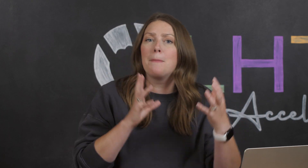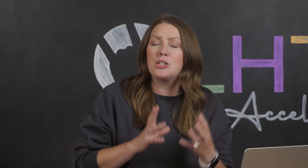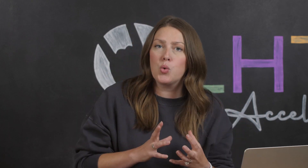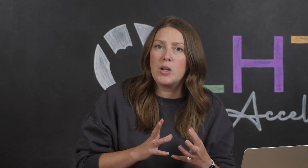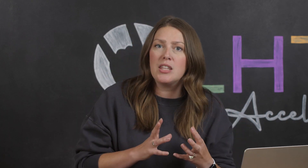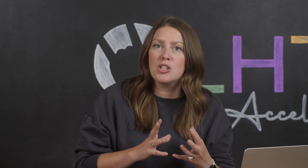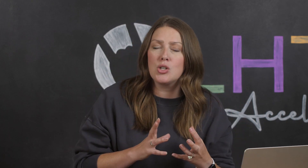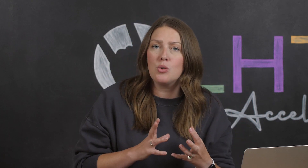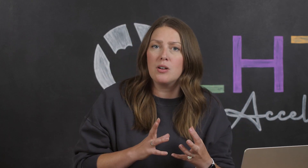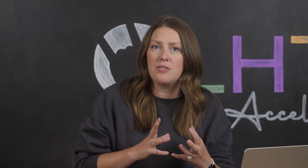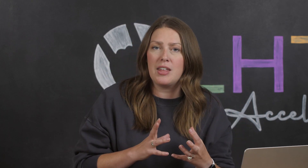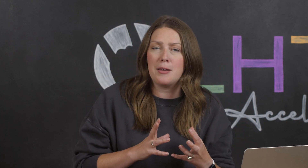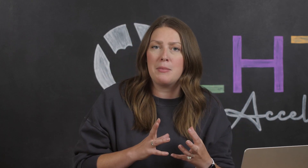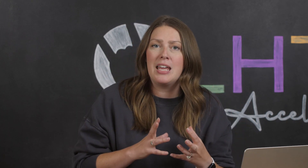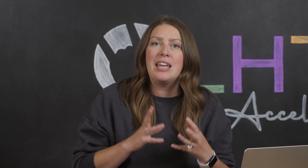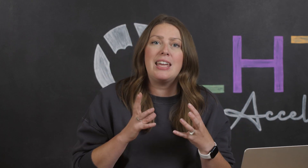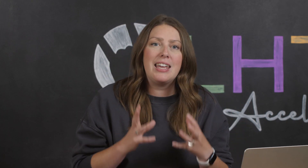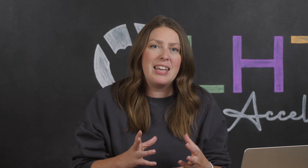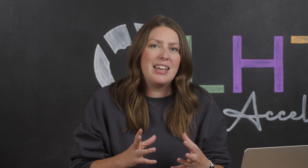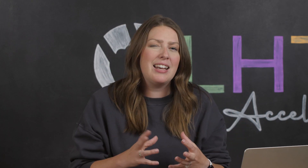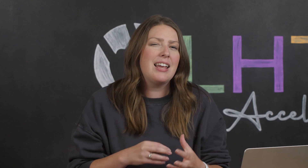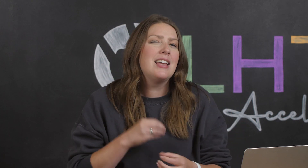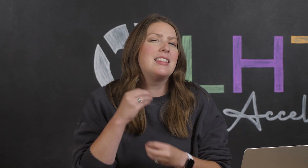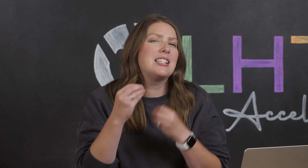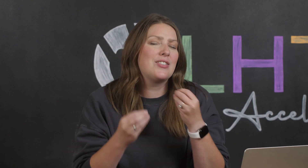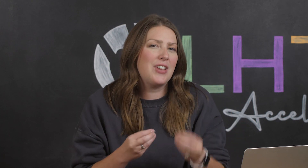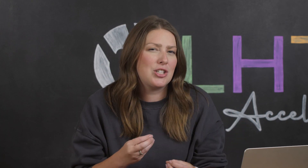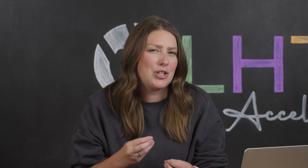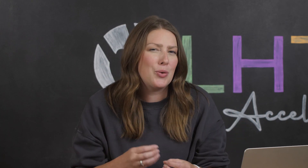between the two of them in this “Fix You”